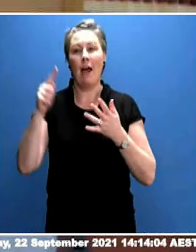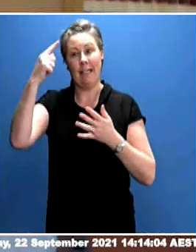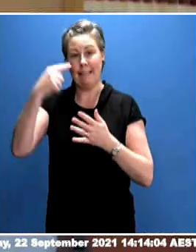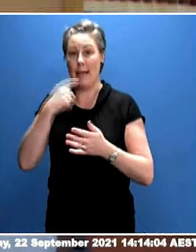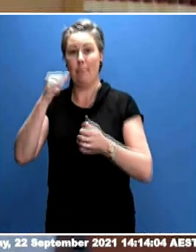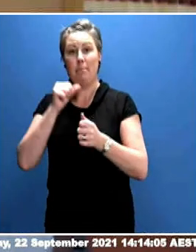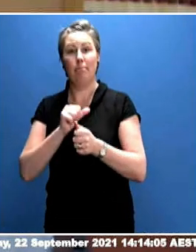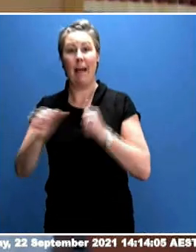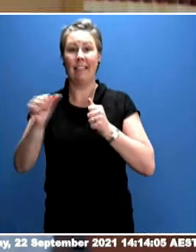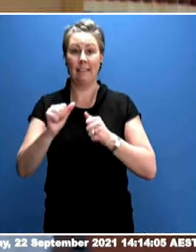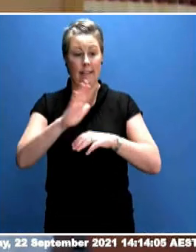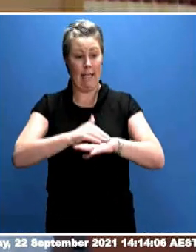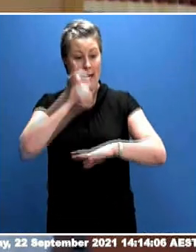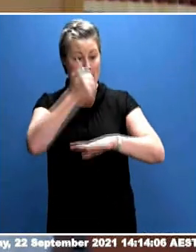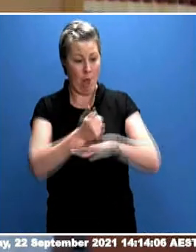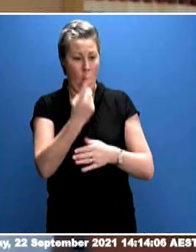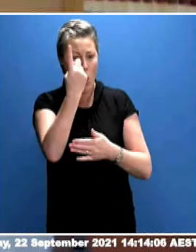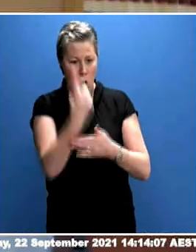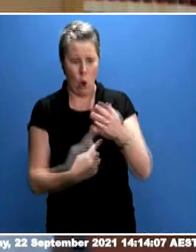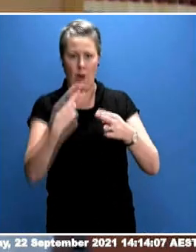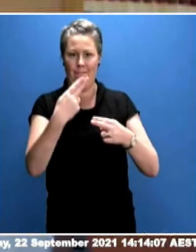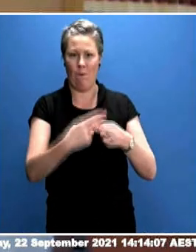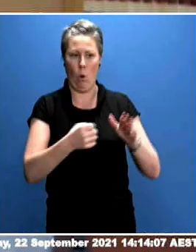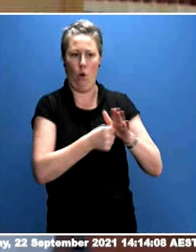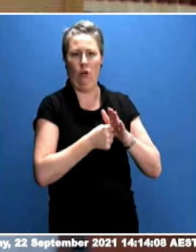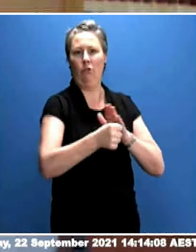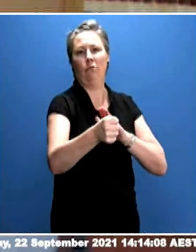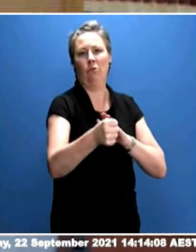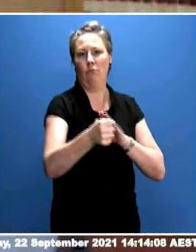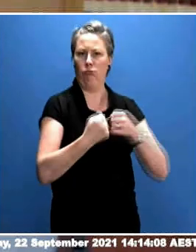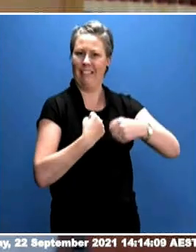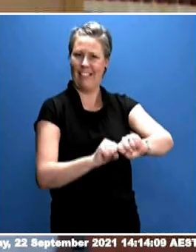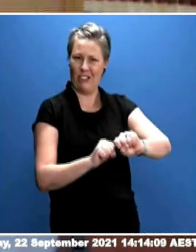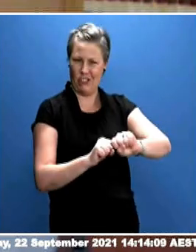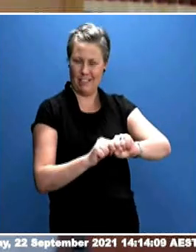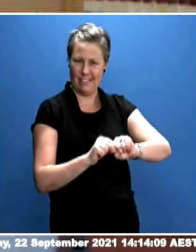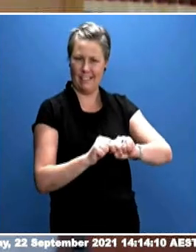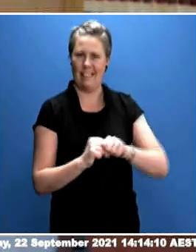More recently, we've had some examples where we continue to see that there are